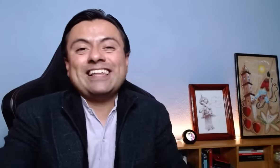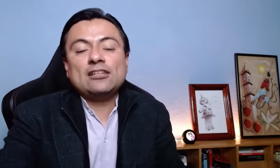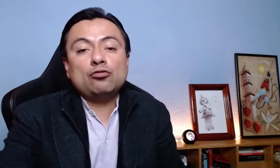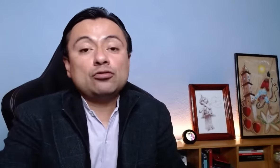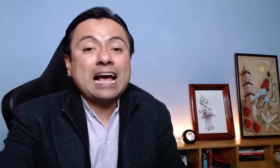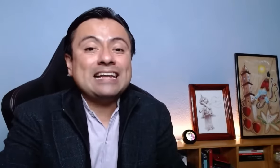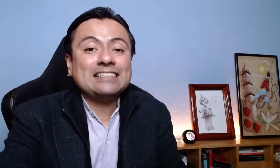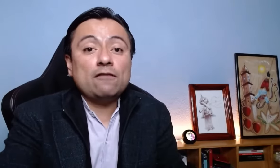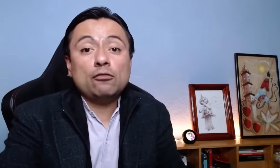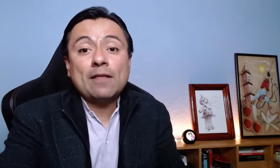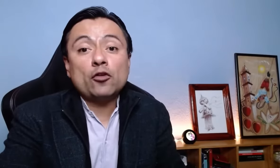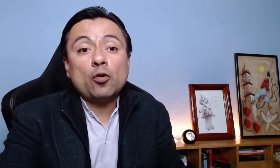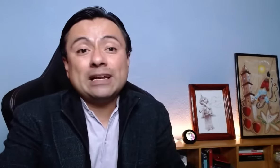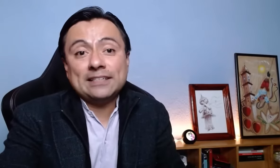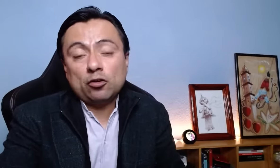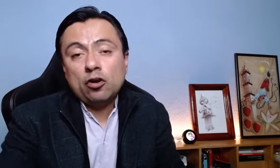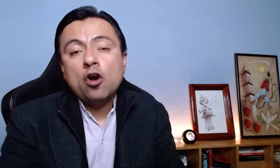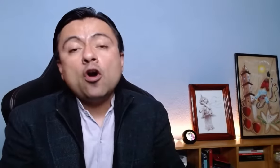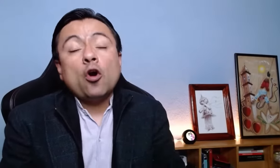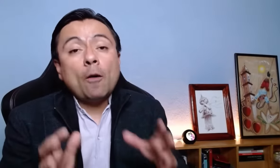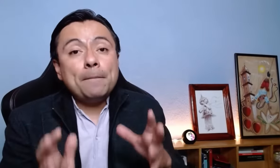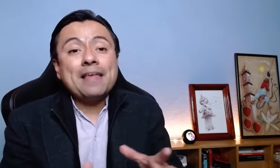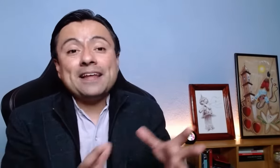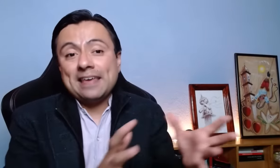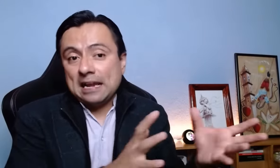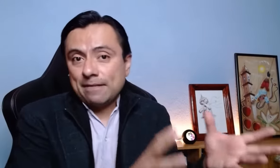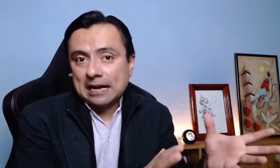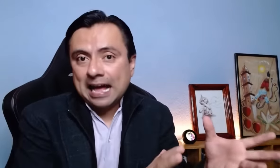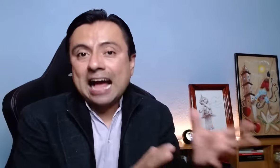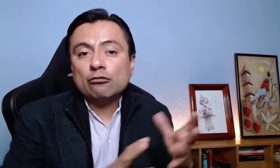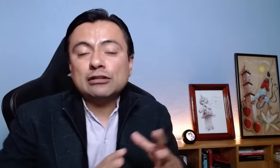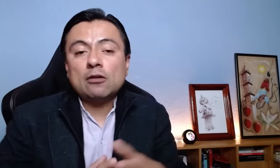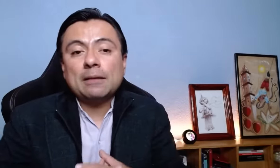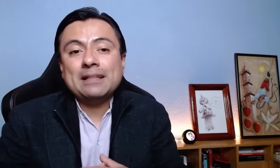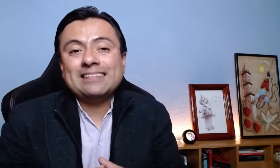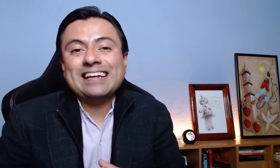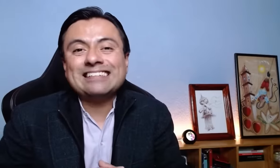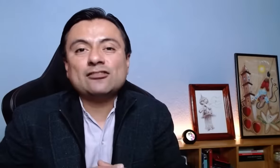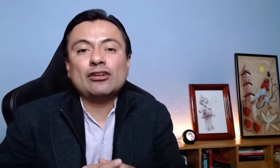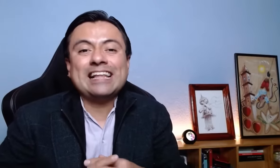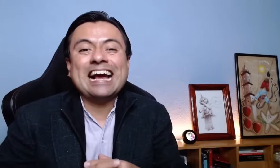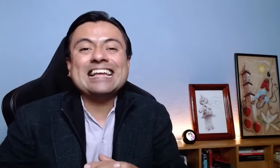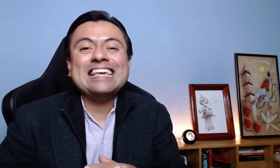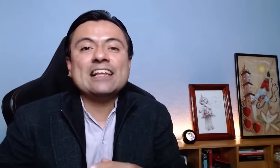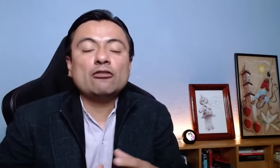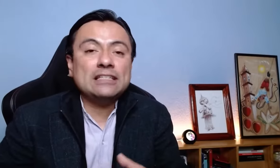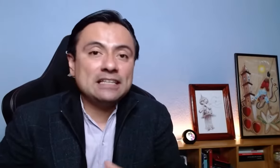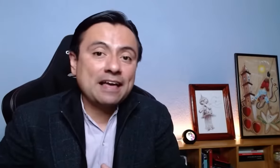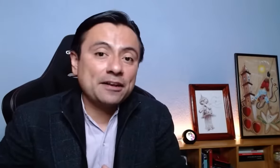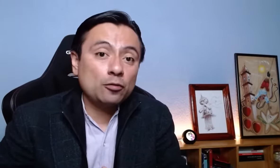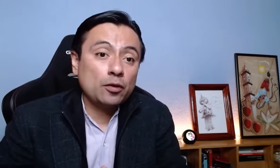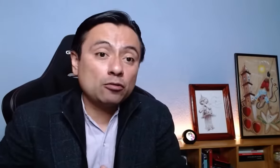José de Jesús was later arrested alias The smoker or the cejón compadre of elbahaca also accused of being an adviser